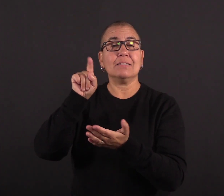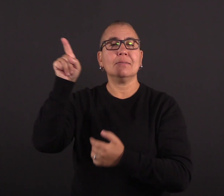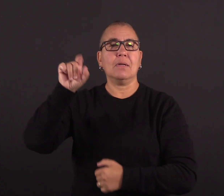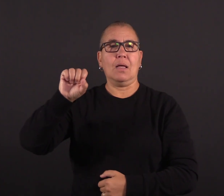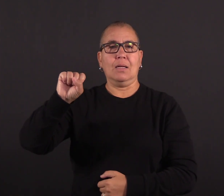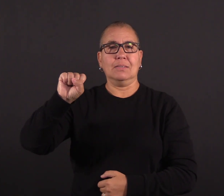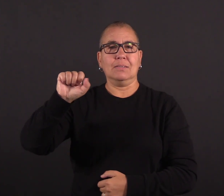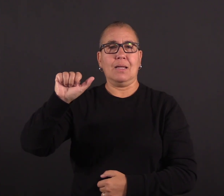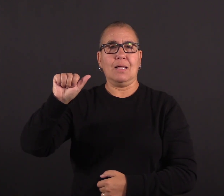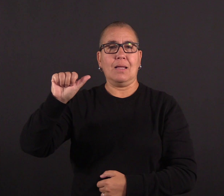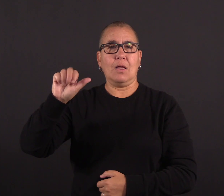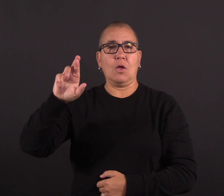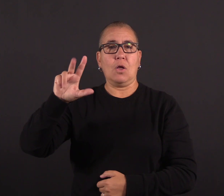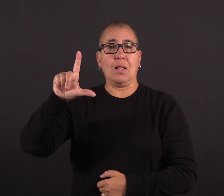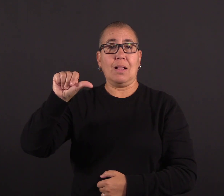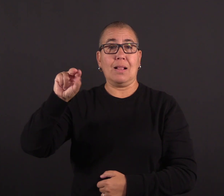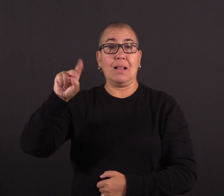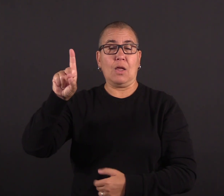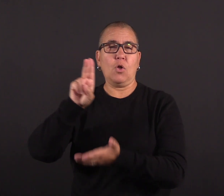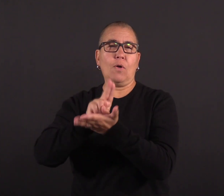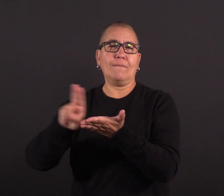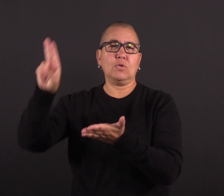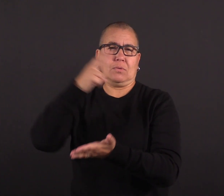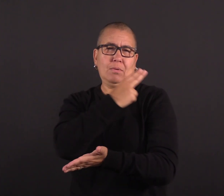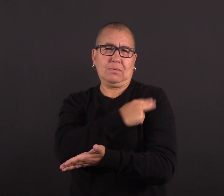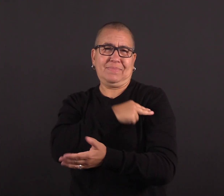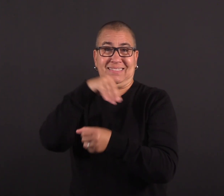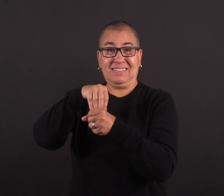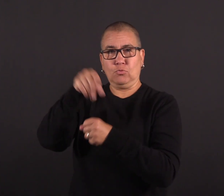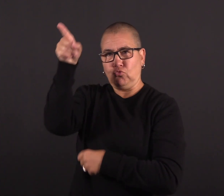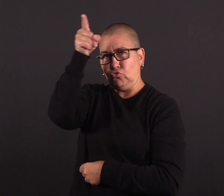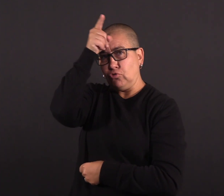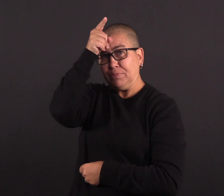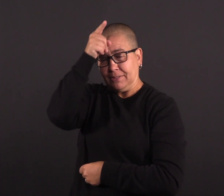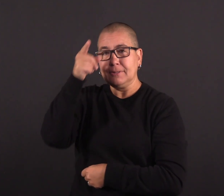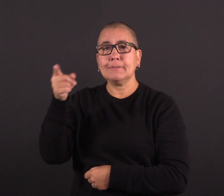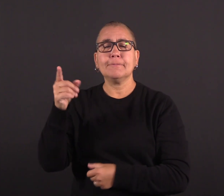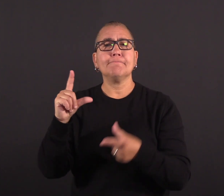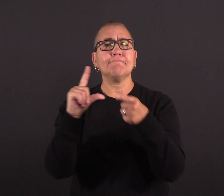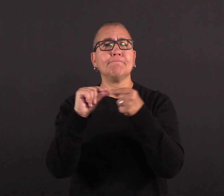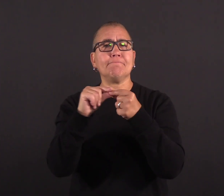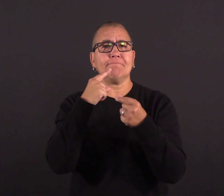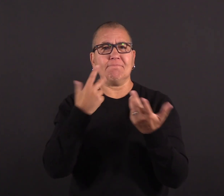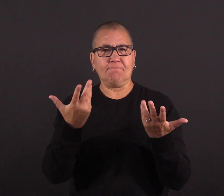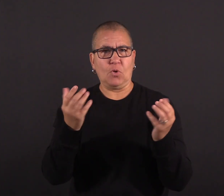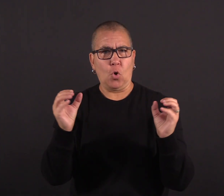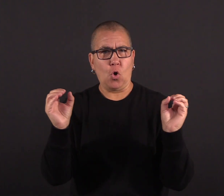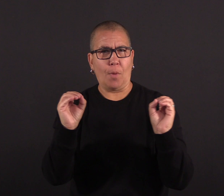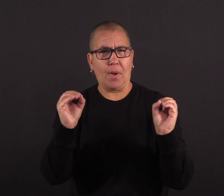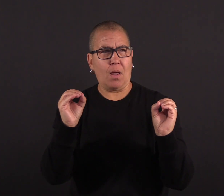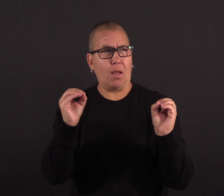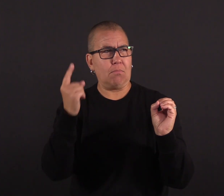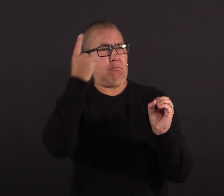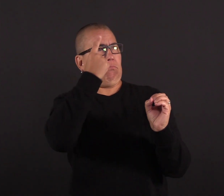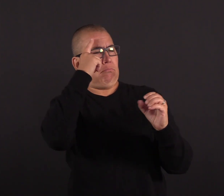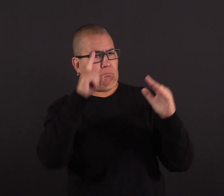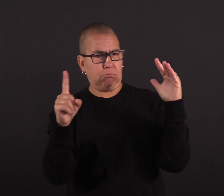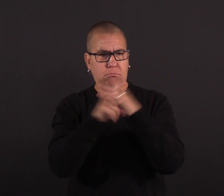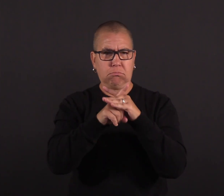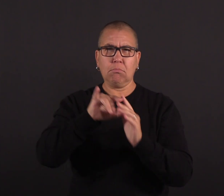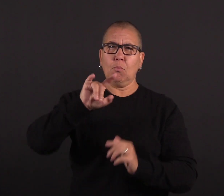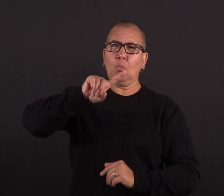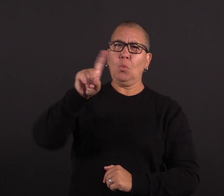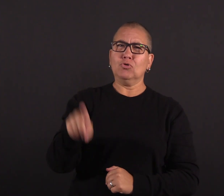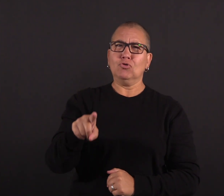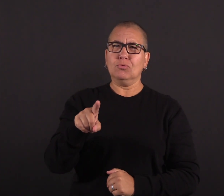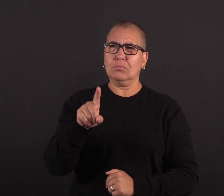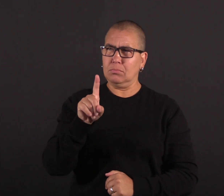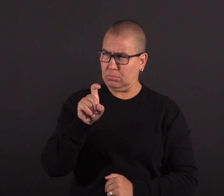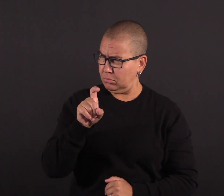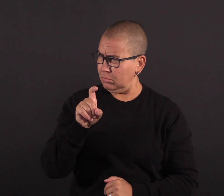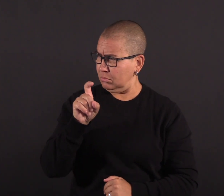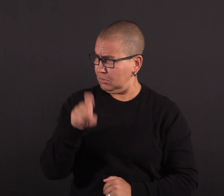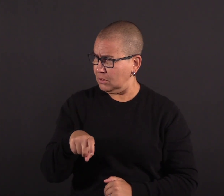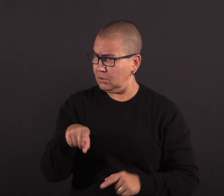Hospital in Germany, said in a news release. The researchers used the data of 303 people who